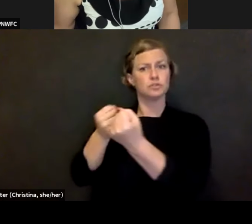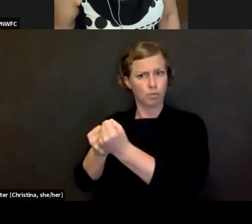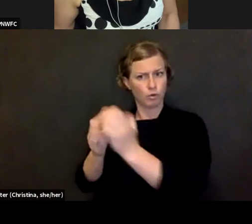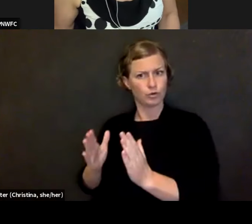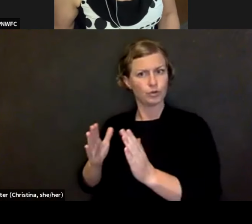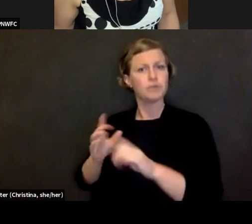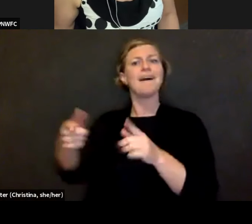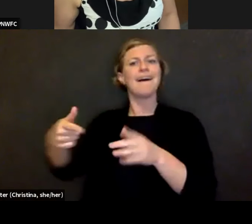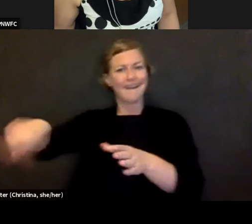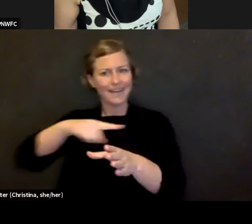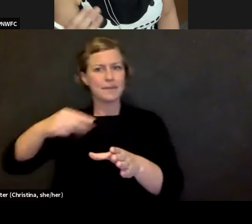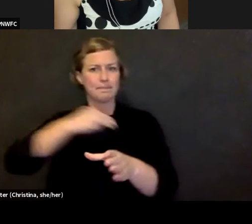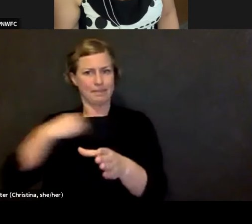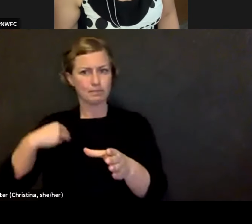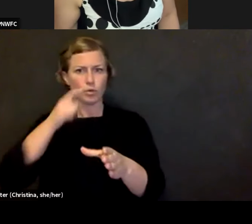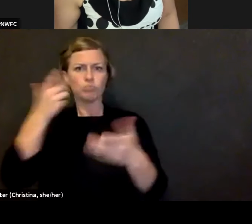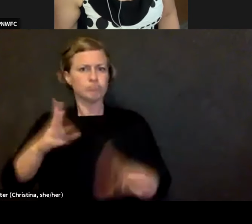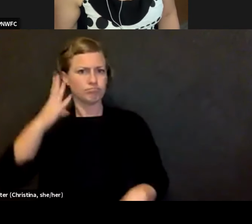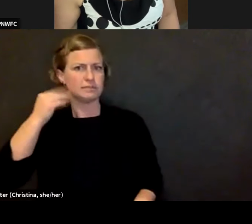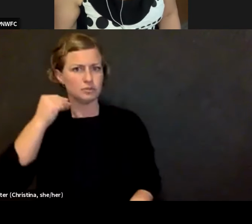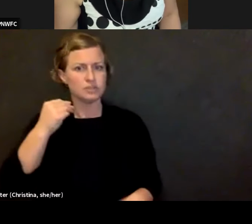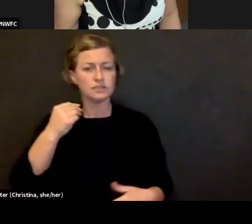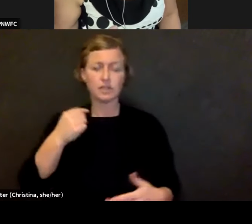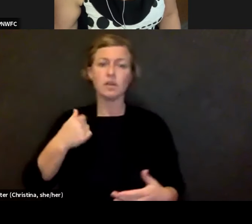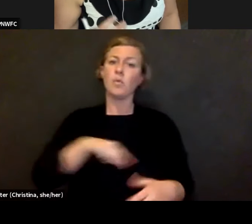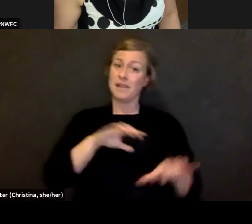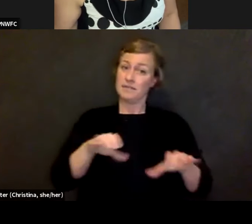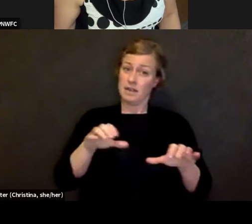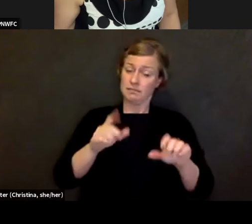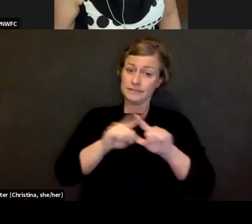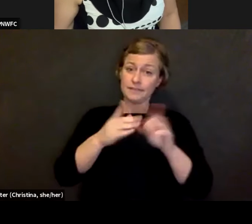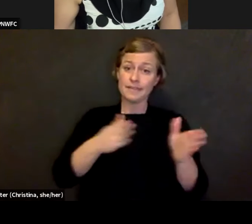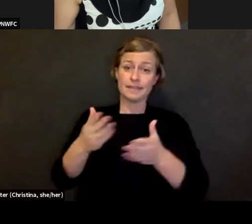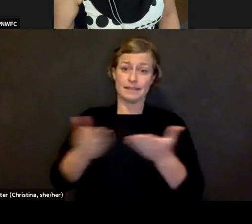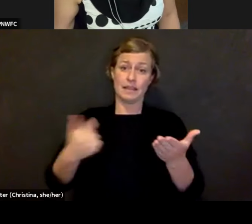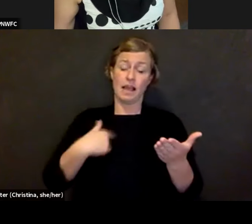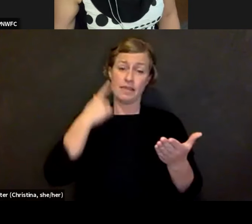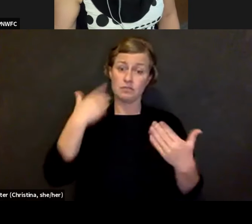of the -- to just highlight, you know, Kenny's idea of tabling things that divide us, we have